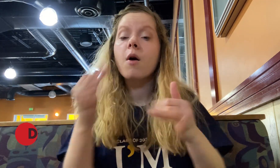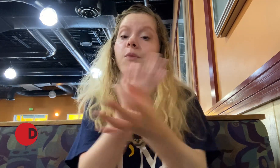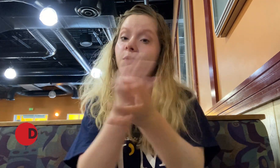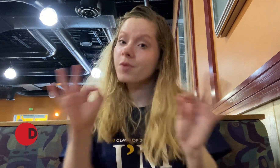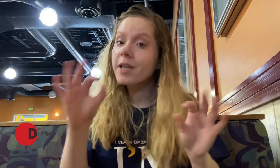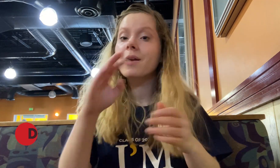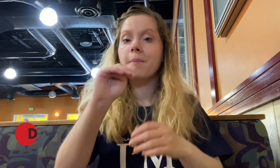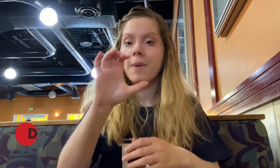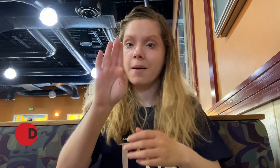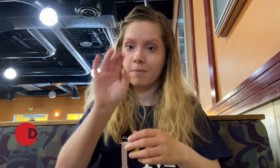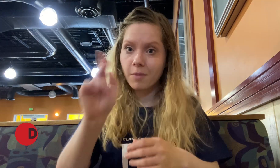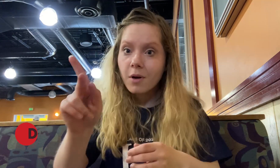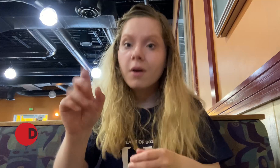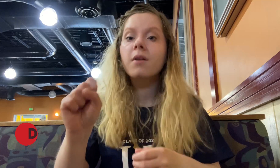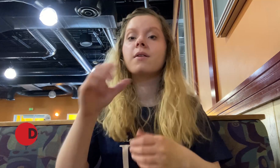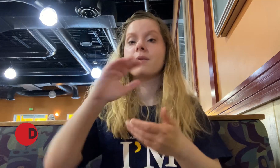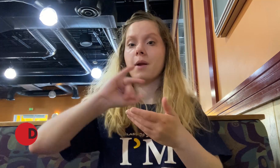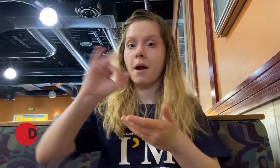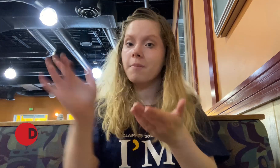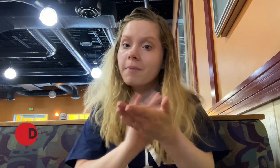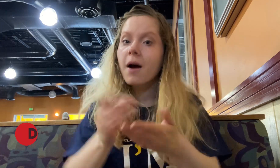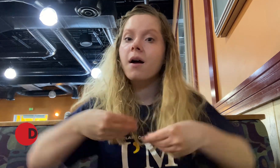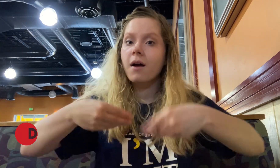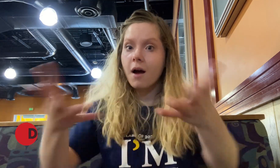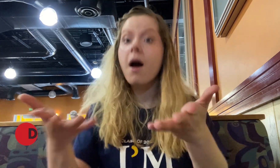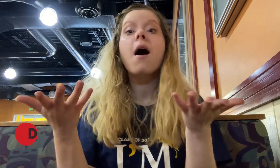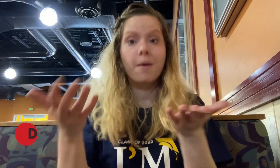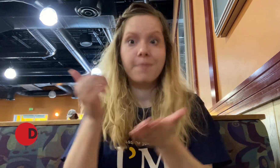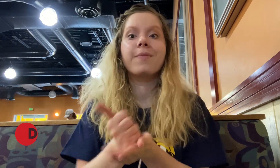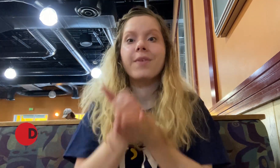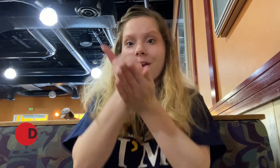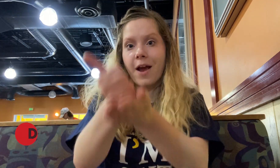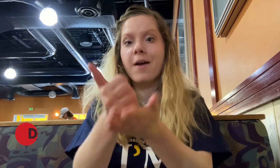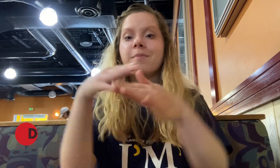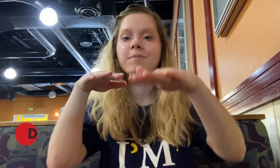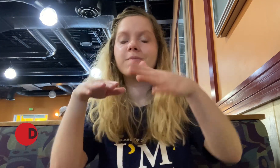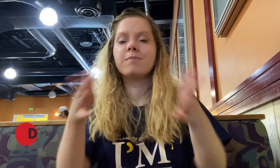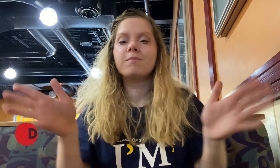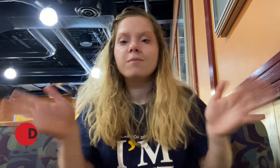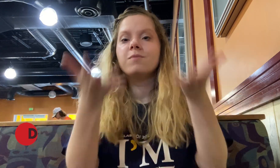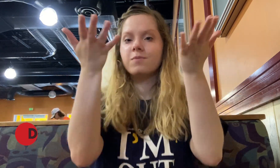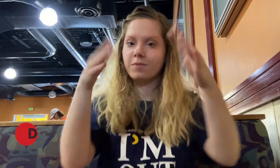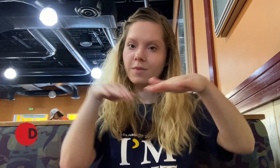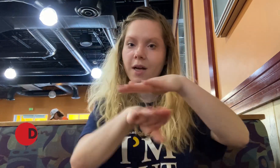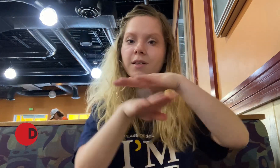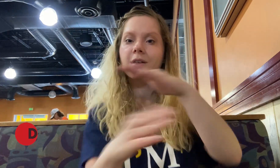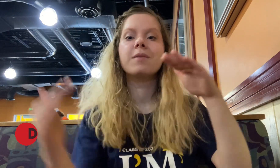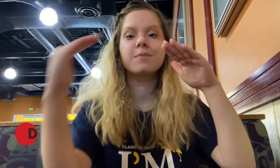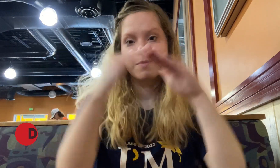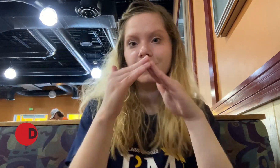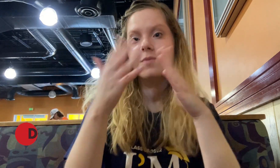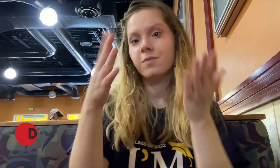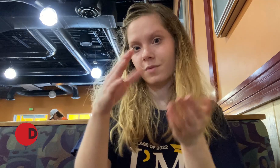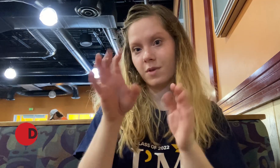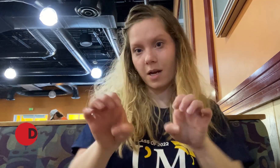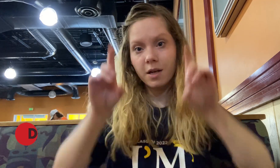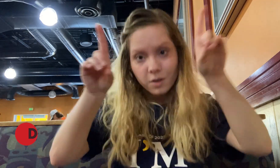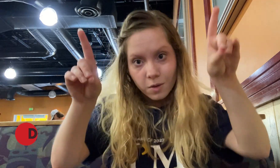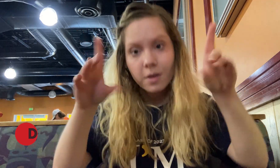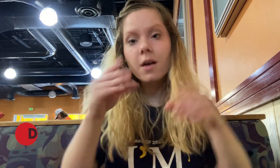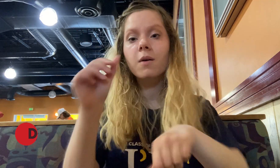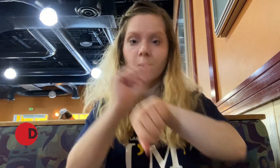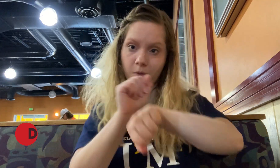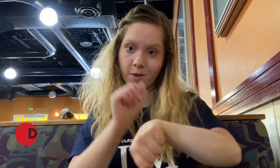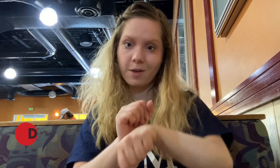The free MacBooks and iPads helped us to gain equal access to education and work.